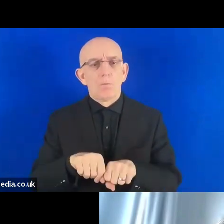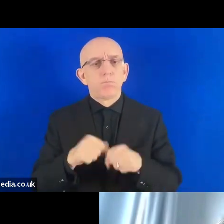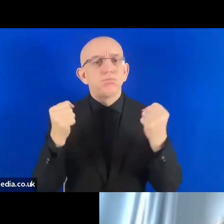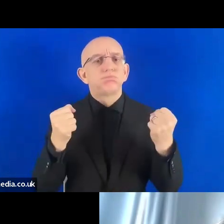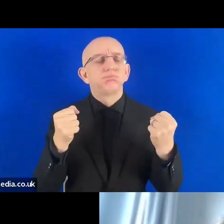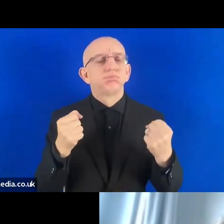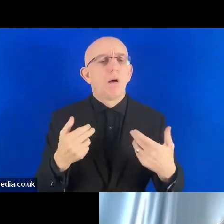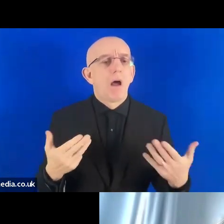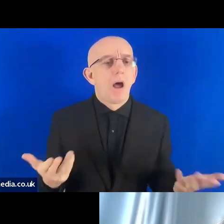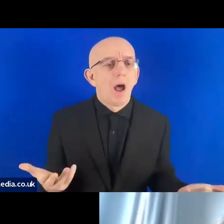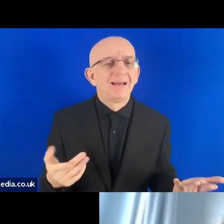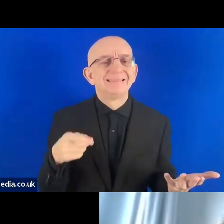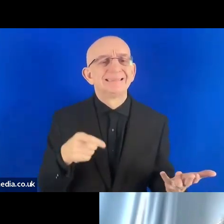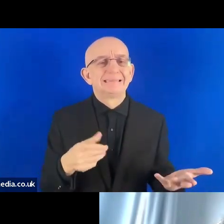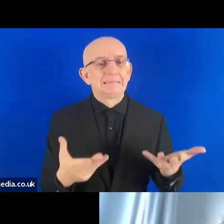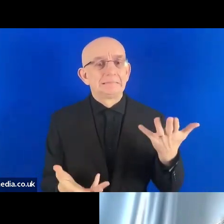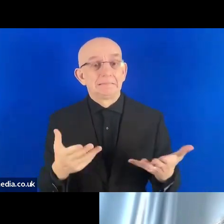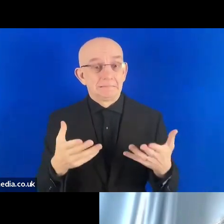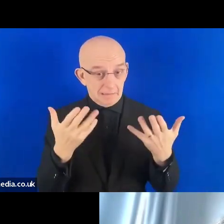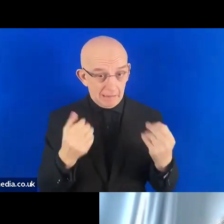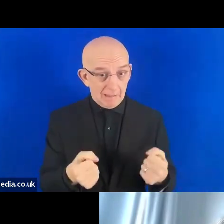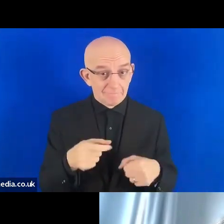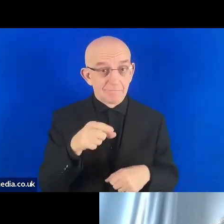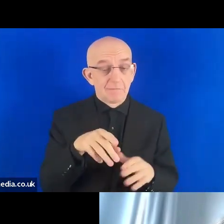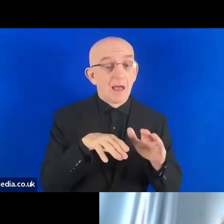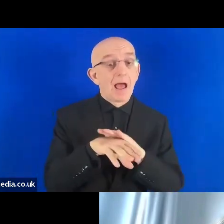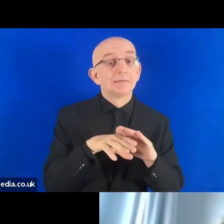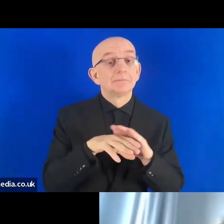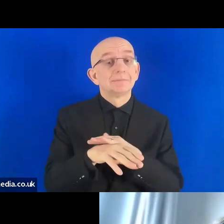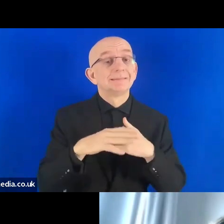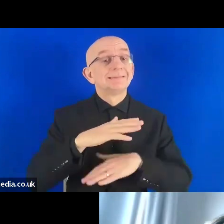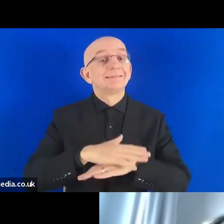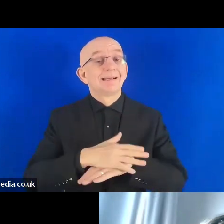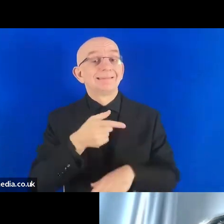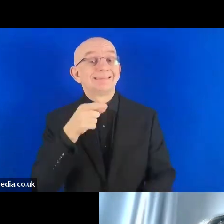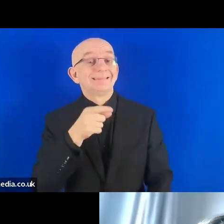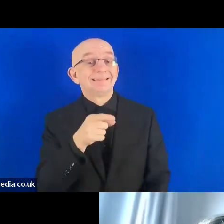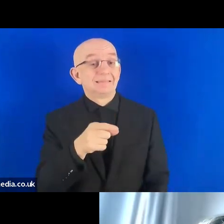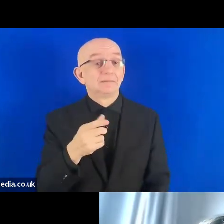where 50 manual wheelchairs will be available. So we will also be sharing more,